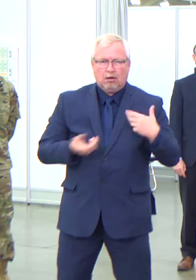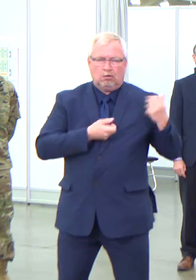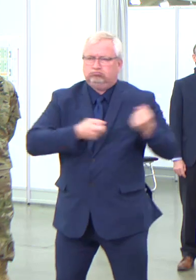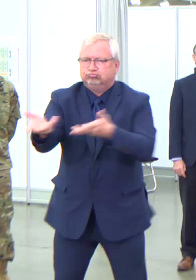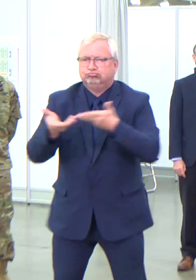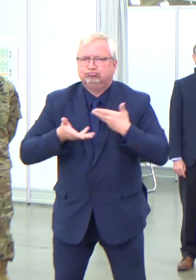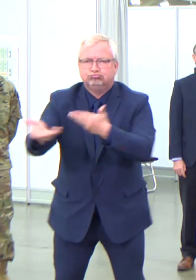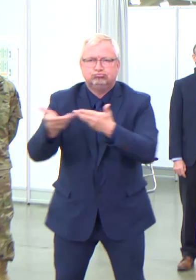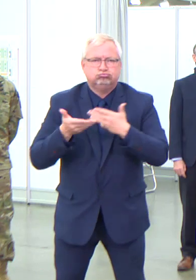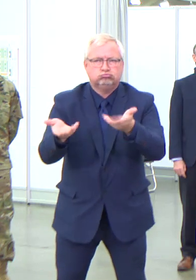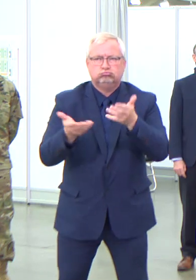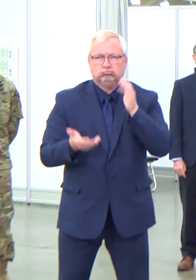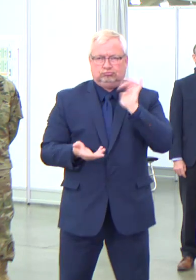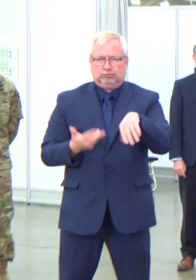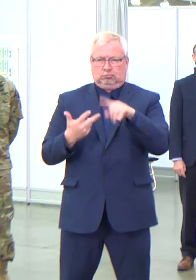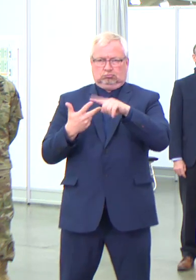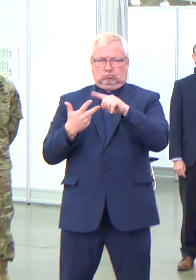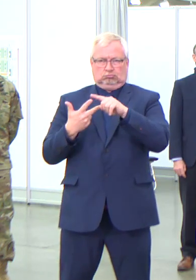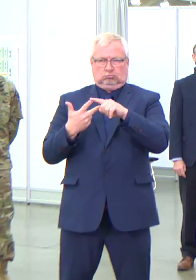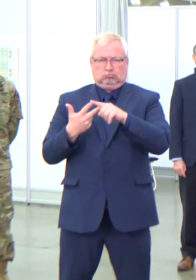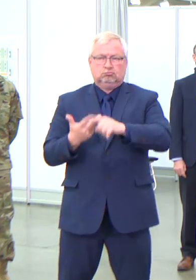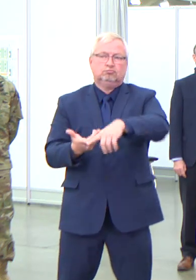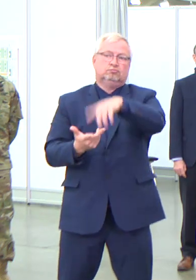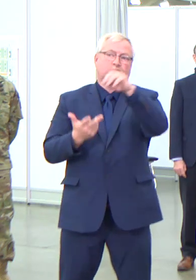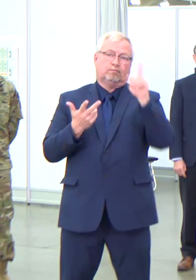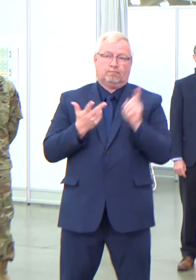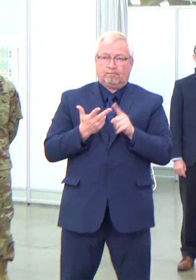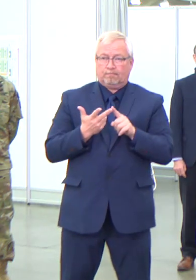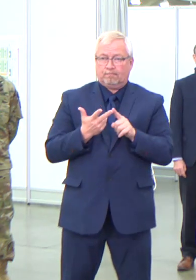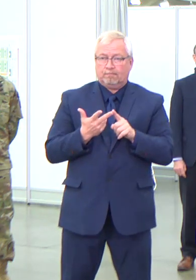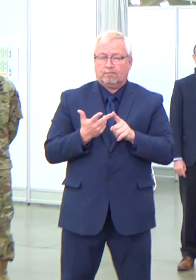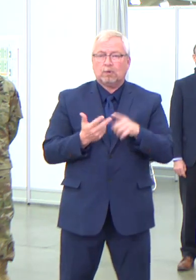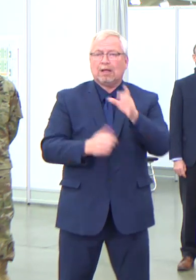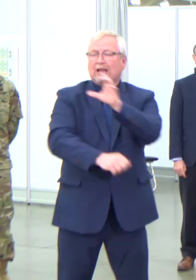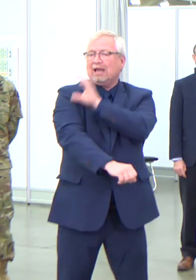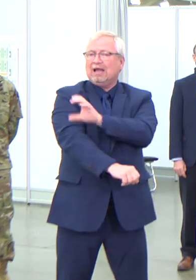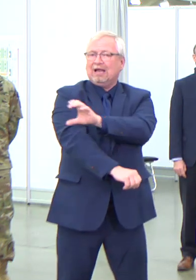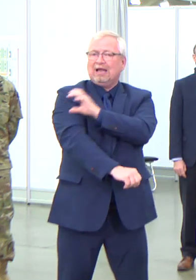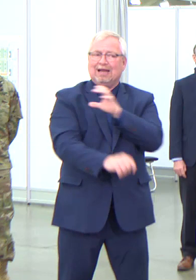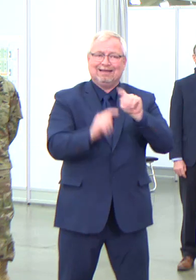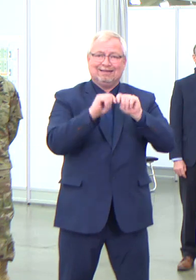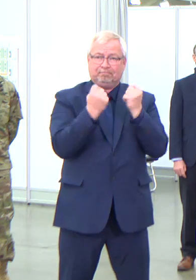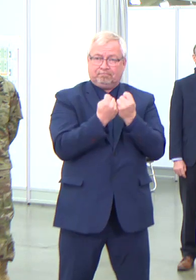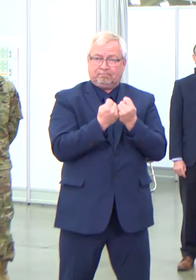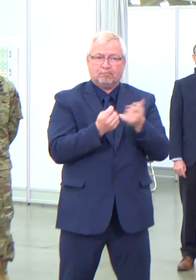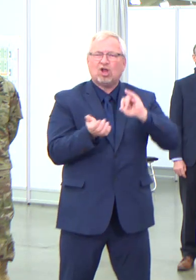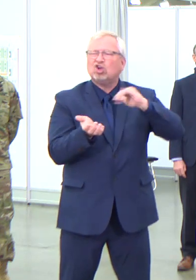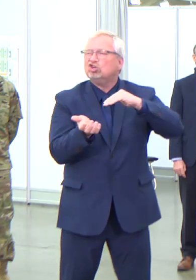determine equipment and supply needs, and triage residents. And third, clinical teams, which will include doctors, nurse practitioners,